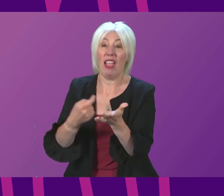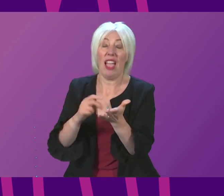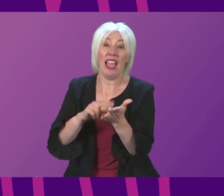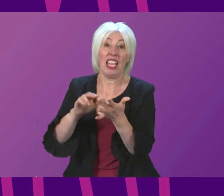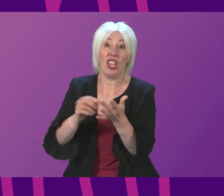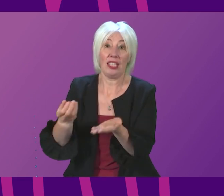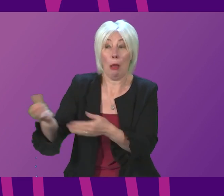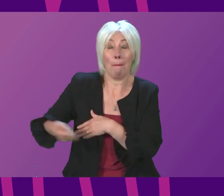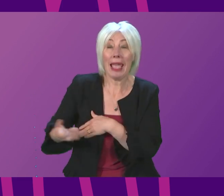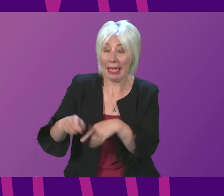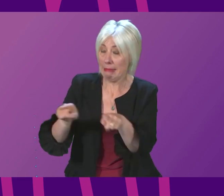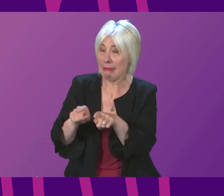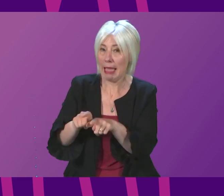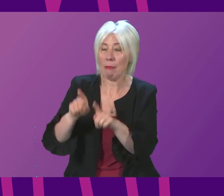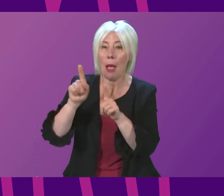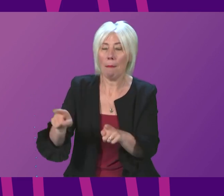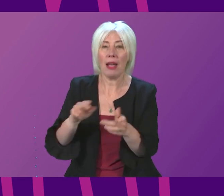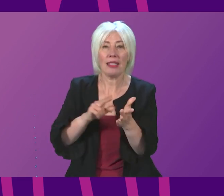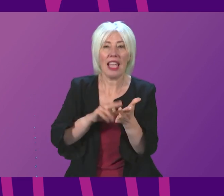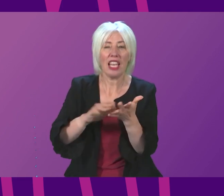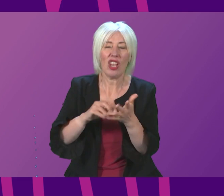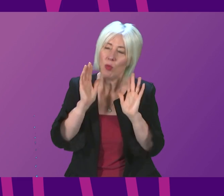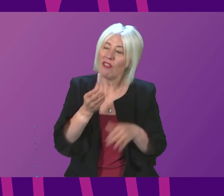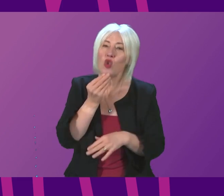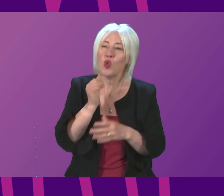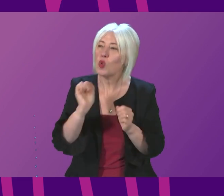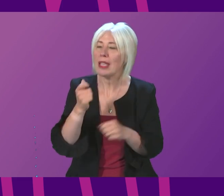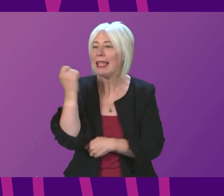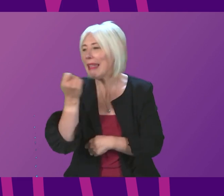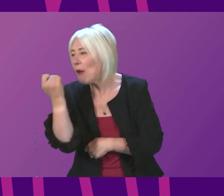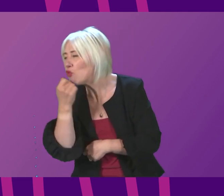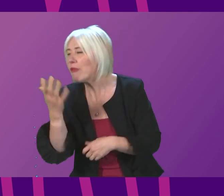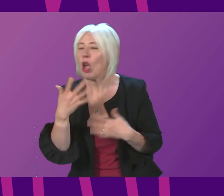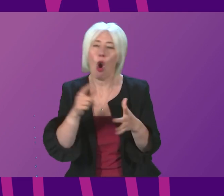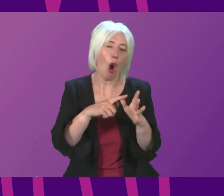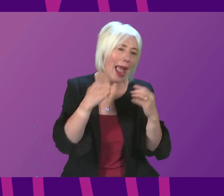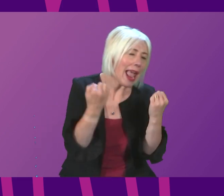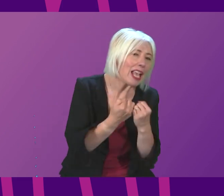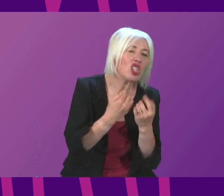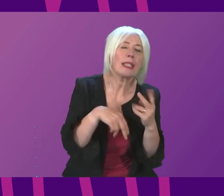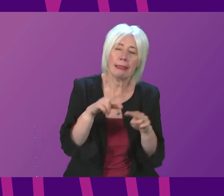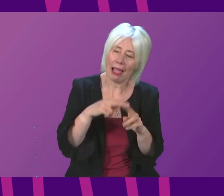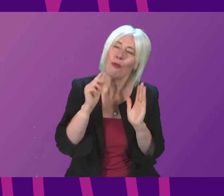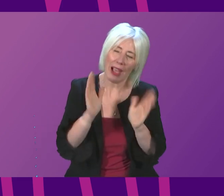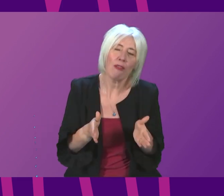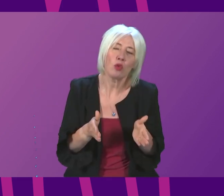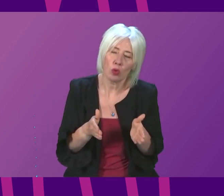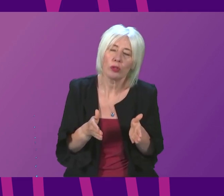Every health system has to make some use of temporary or agency staffing. Let me illustrate that.